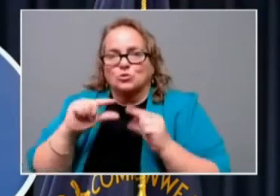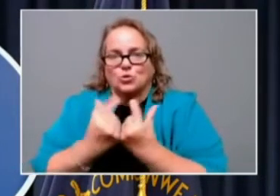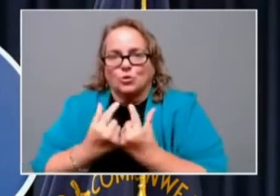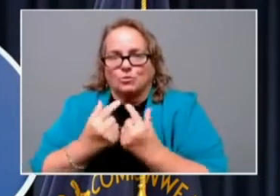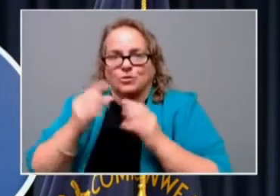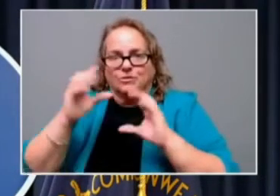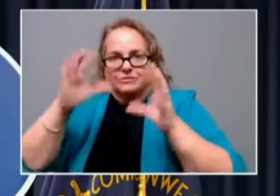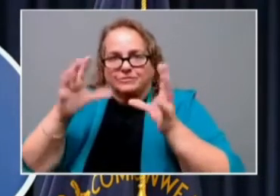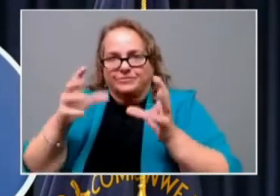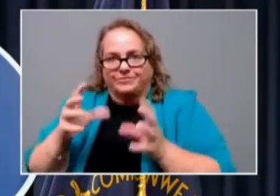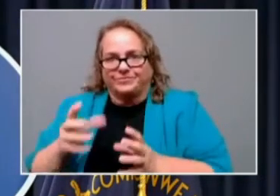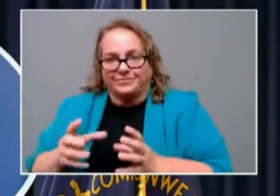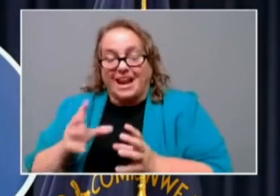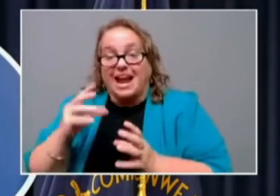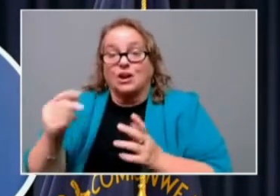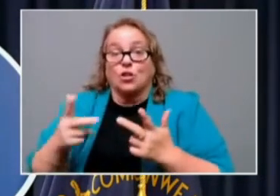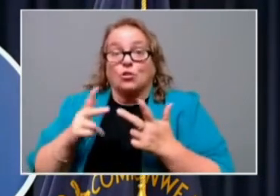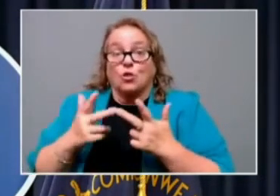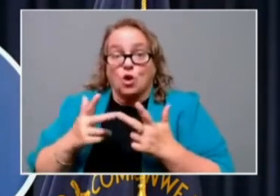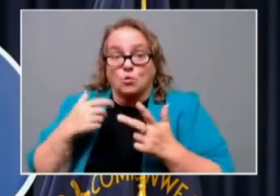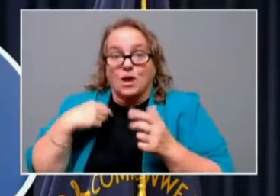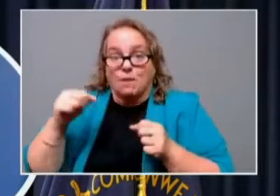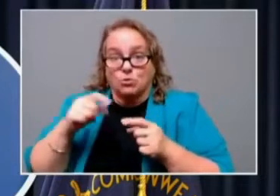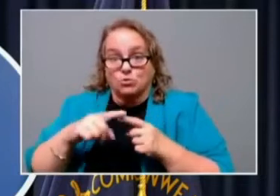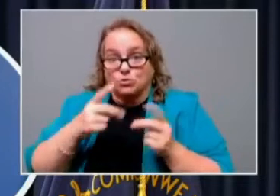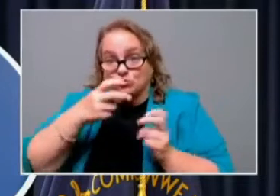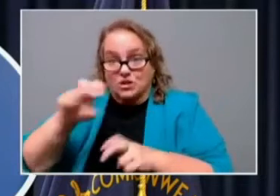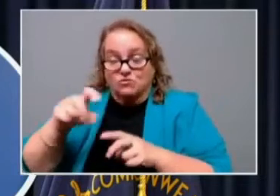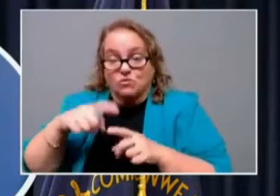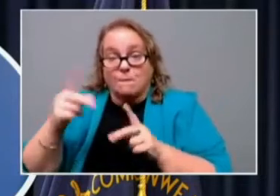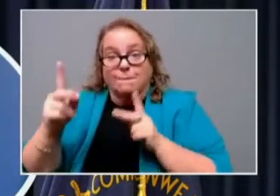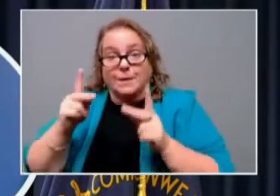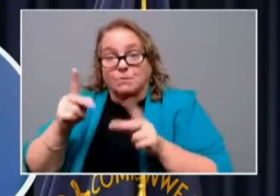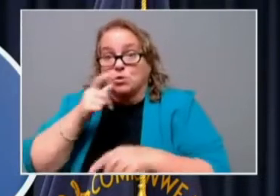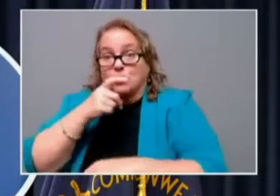were able to transition from people vaccinated in Kentucky to Kentucky ins.